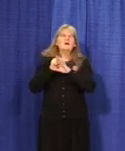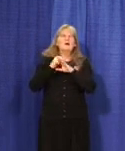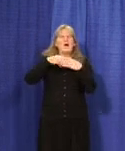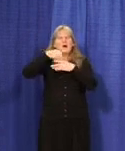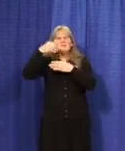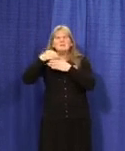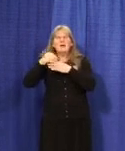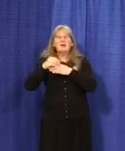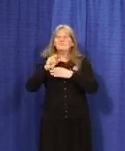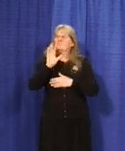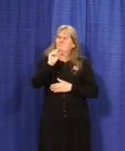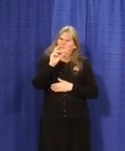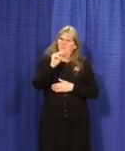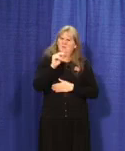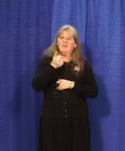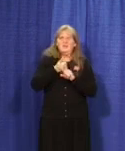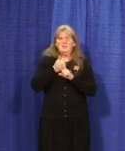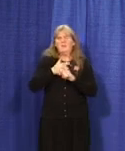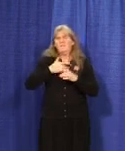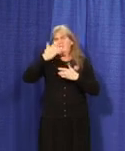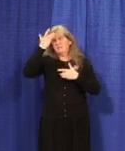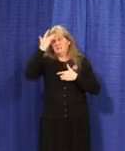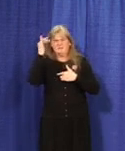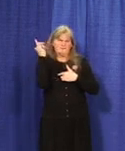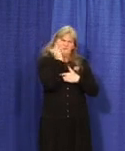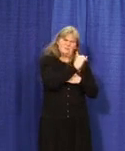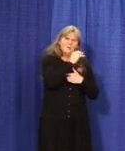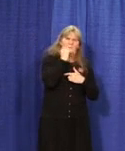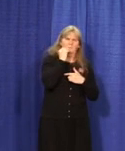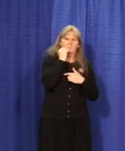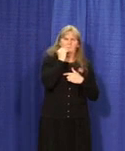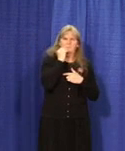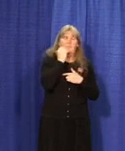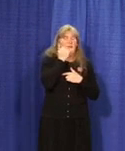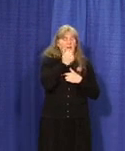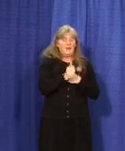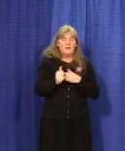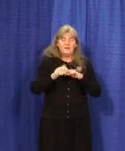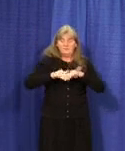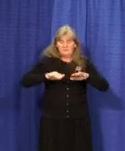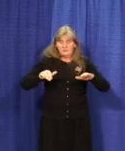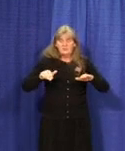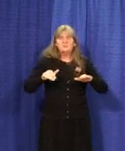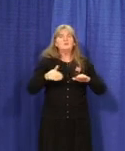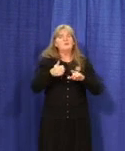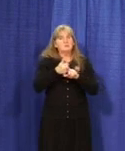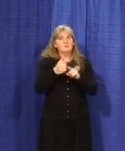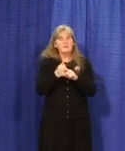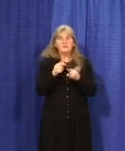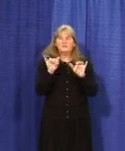Please stick to your household. Any child going trick-or-treating should maintain their household bubble